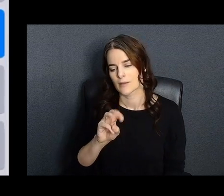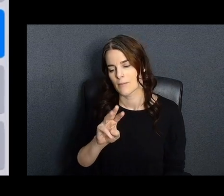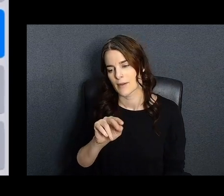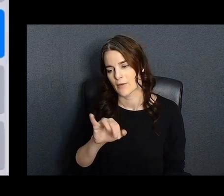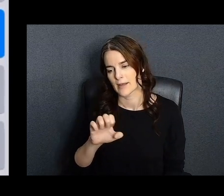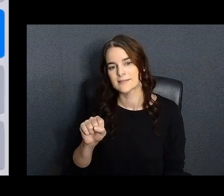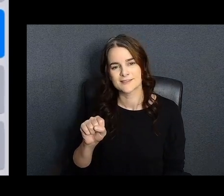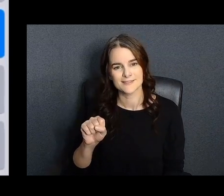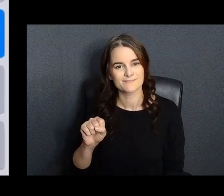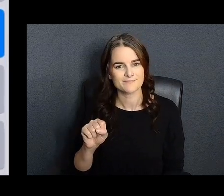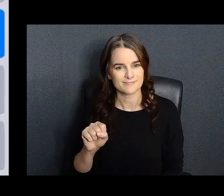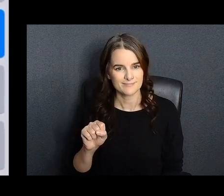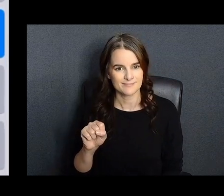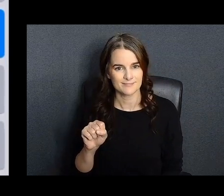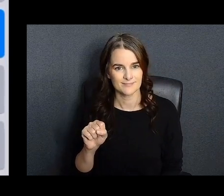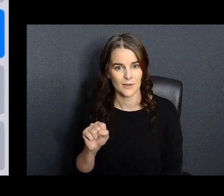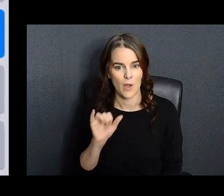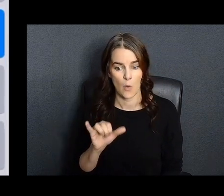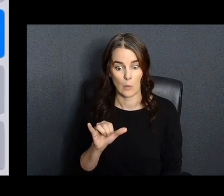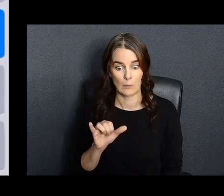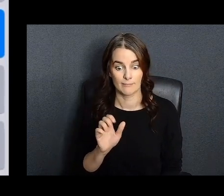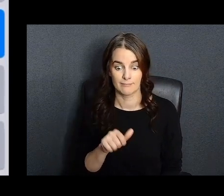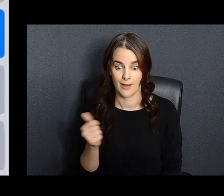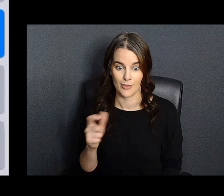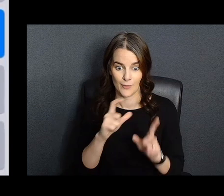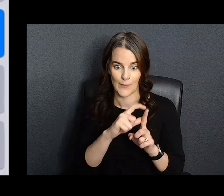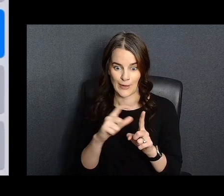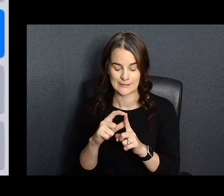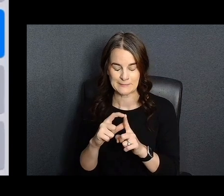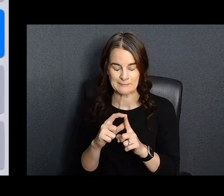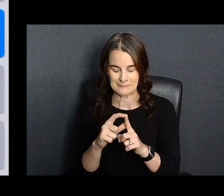So if I start typing in-- oh, it's giving me other words--